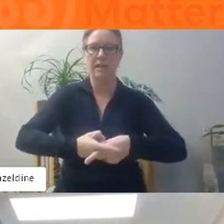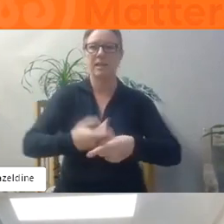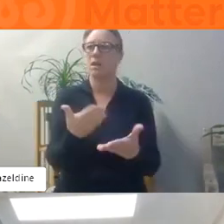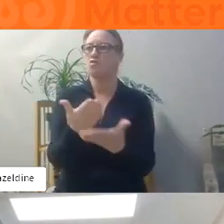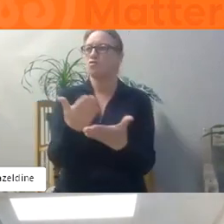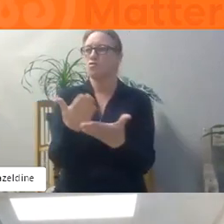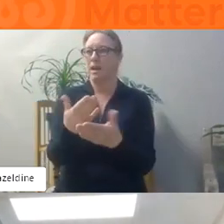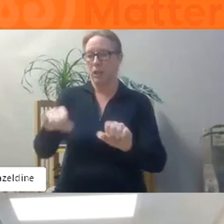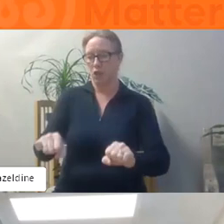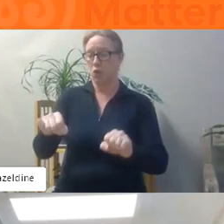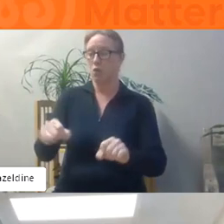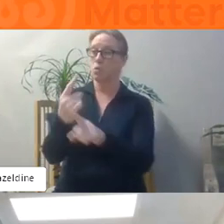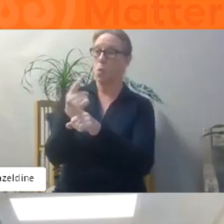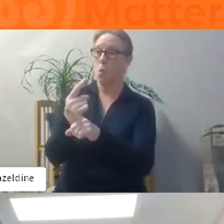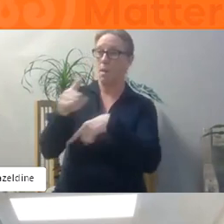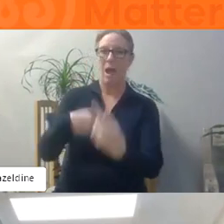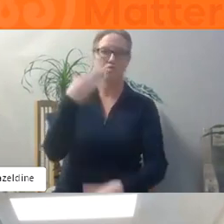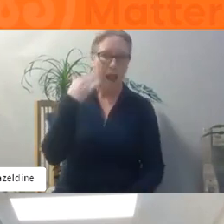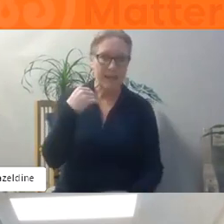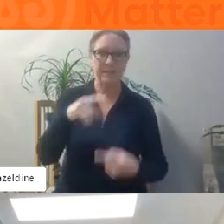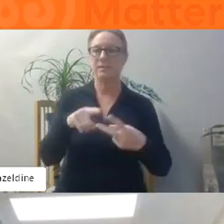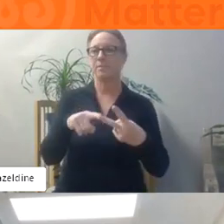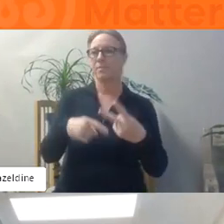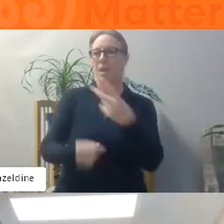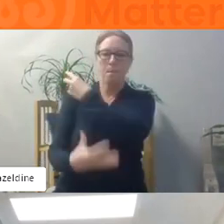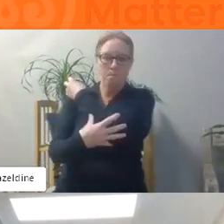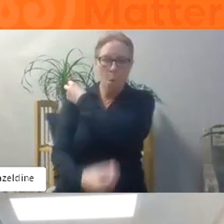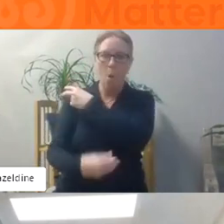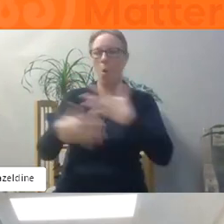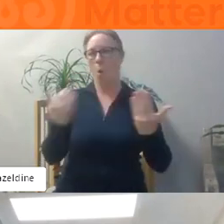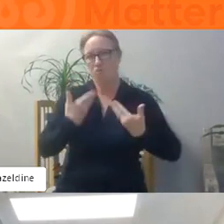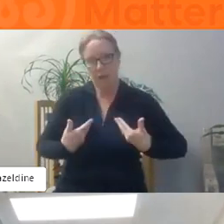talked about; factors such as race, socio-economic status etc, for